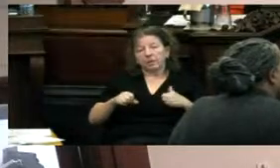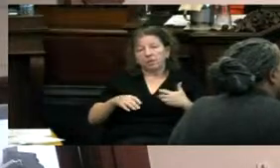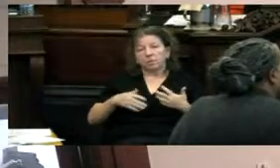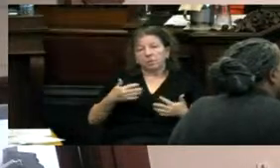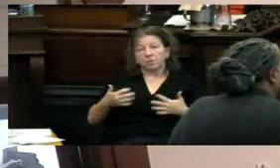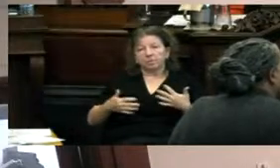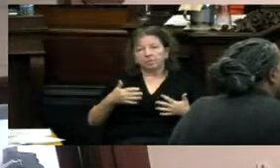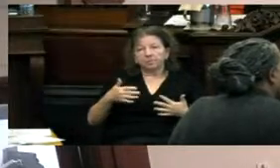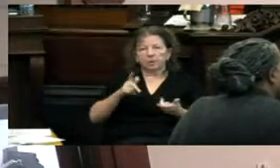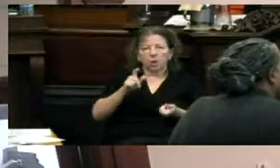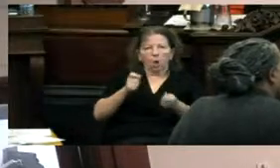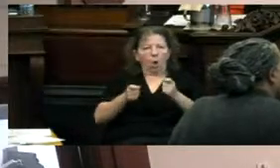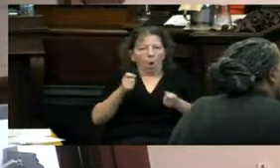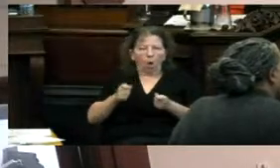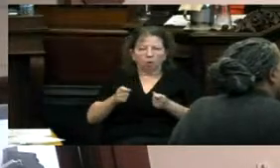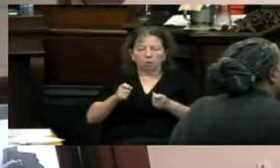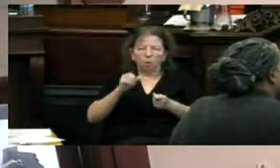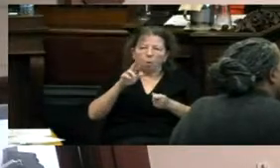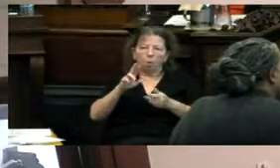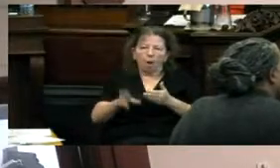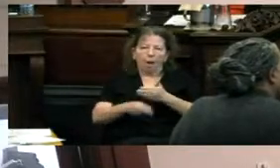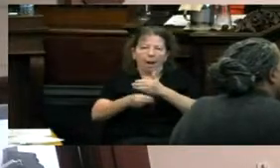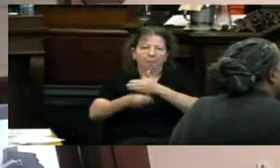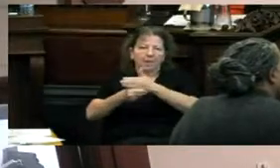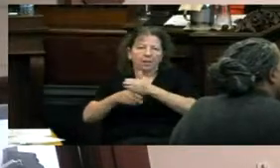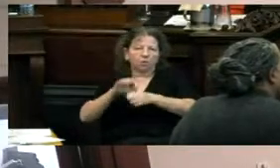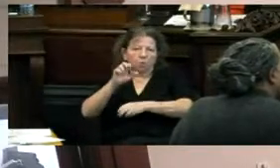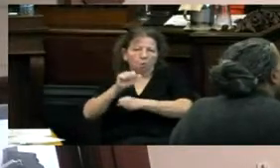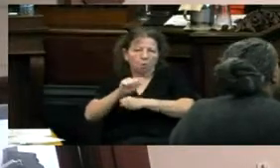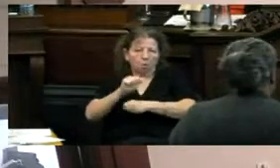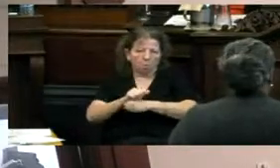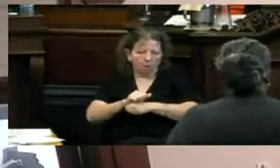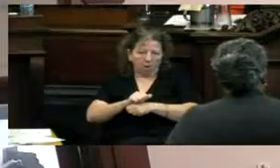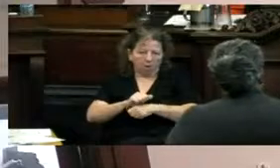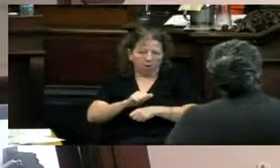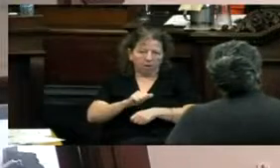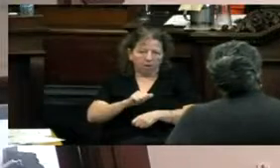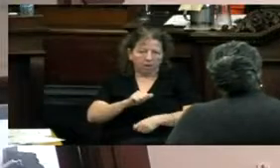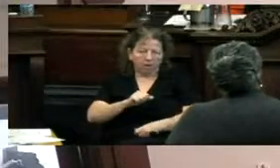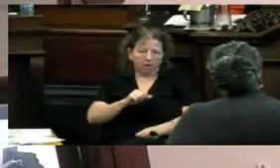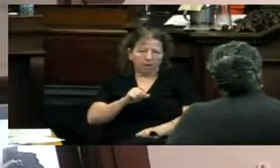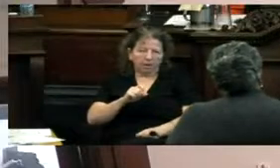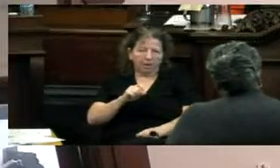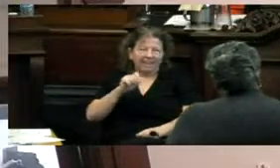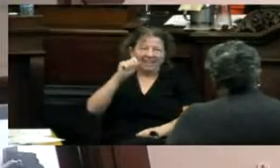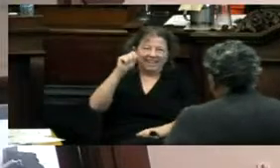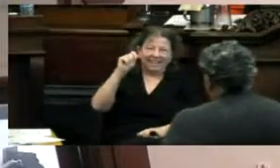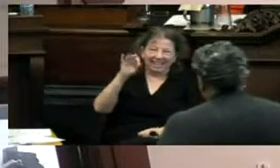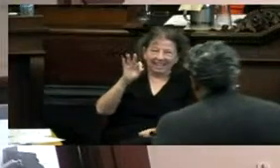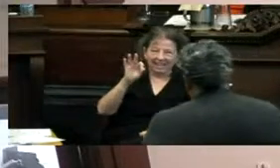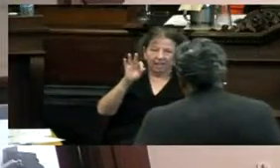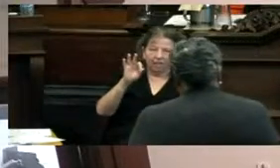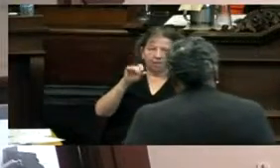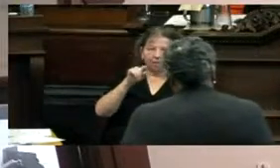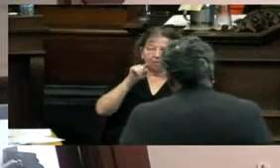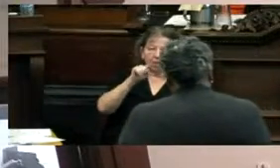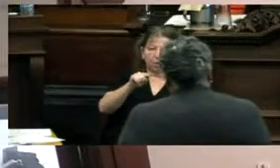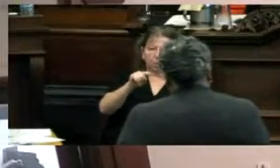contract provide you the flexibility to alter and amend